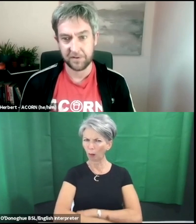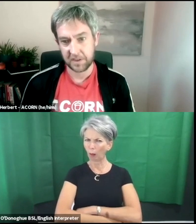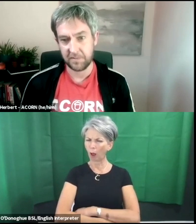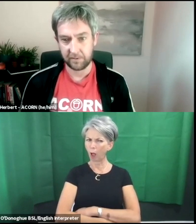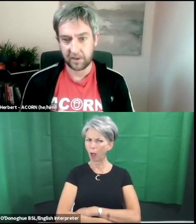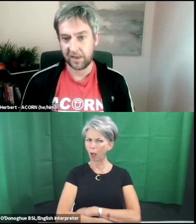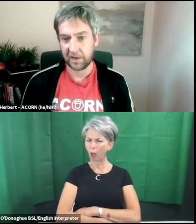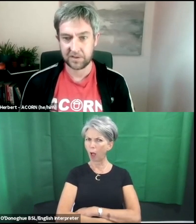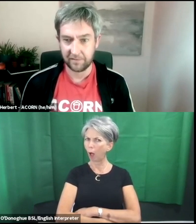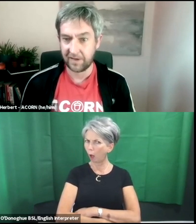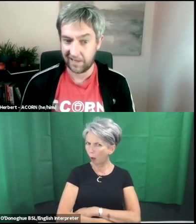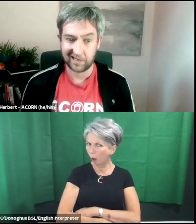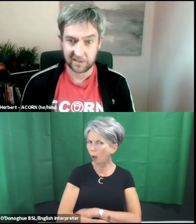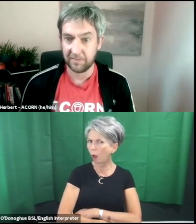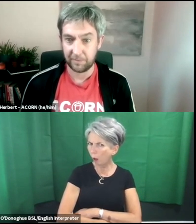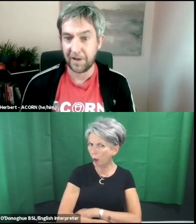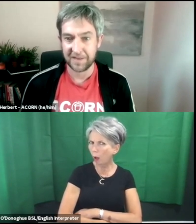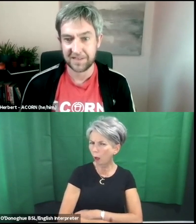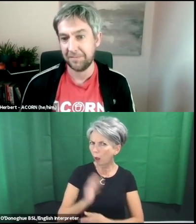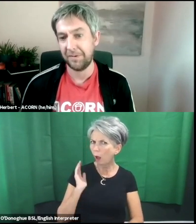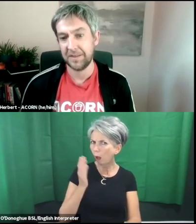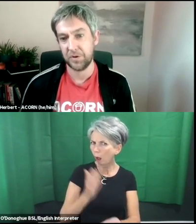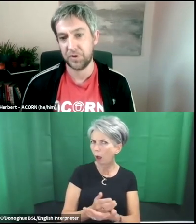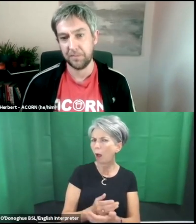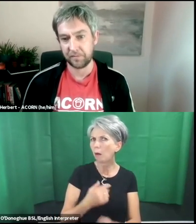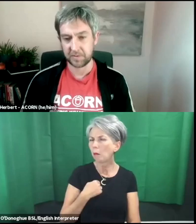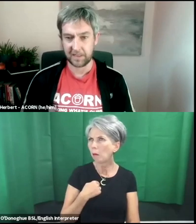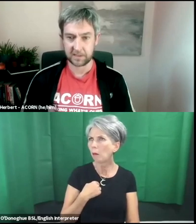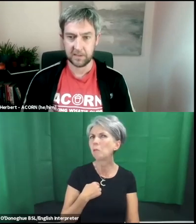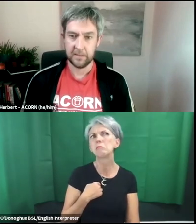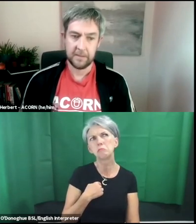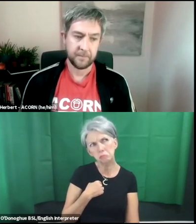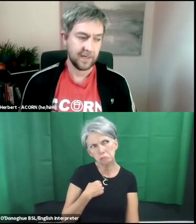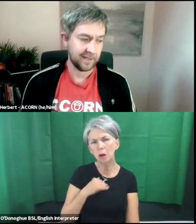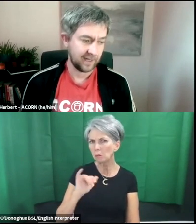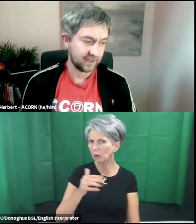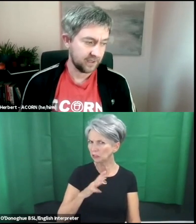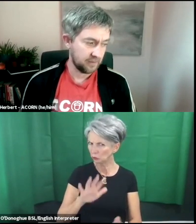those differences maybe, right?. And actually the fact that maybe where they're sitting isn't such a comfortable space.